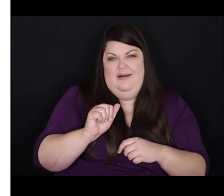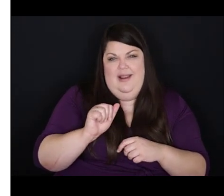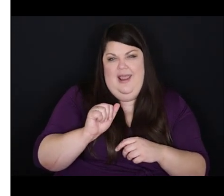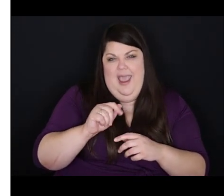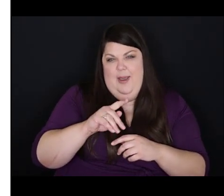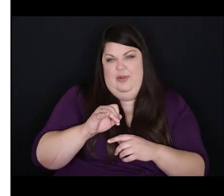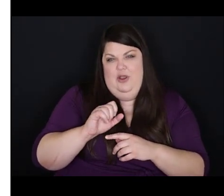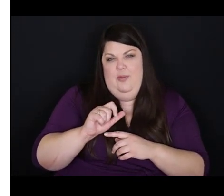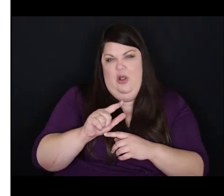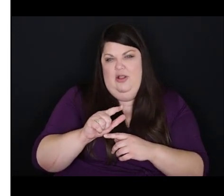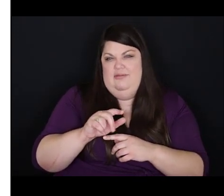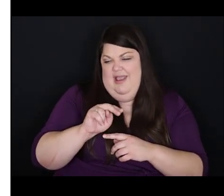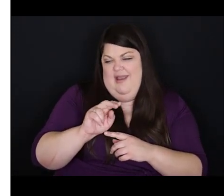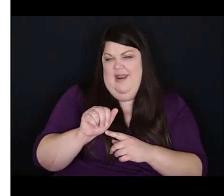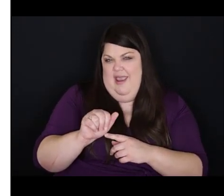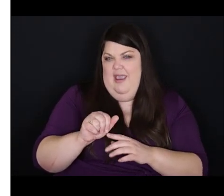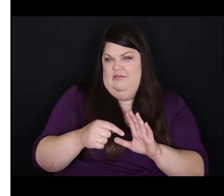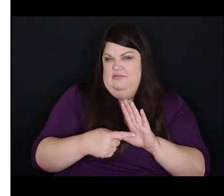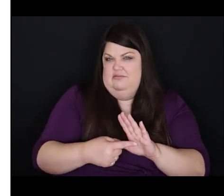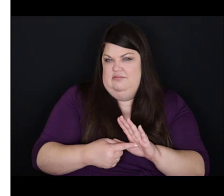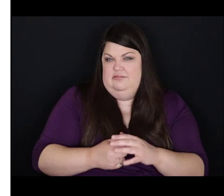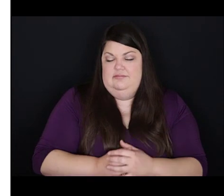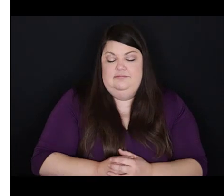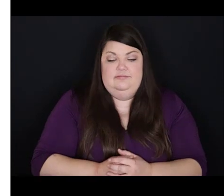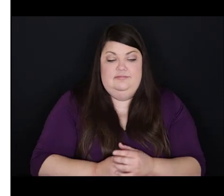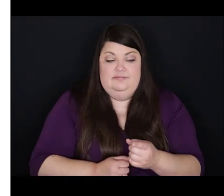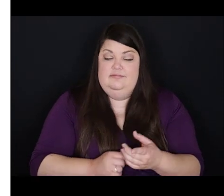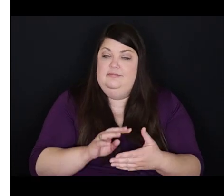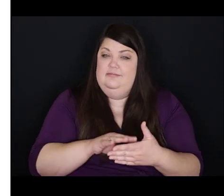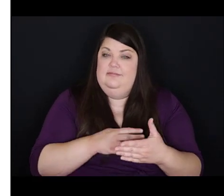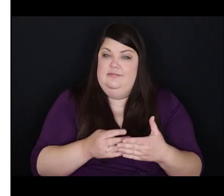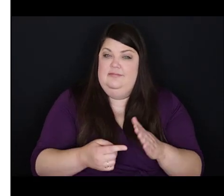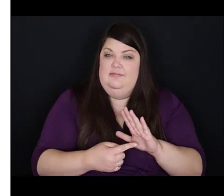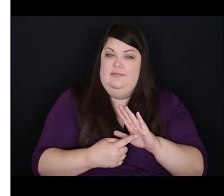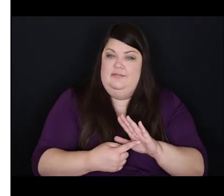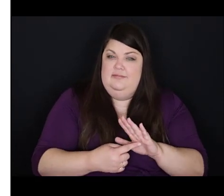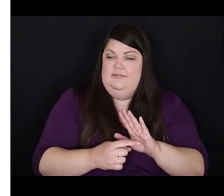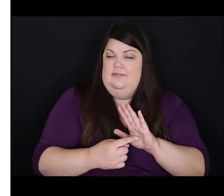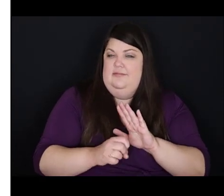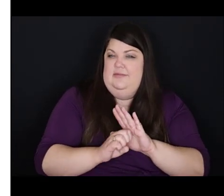Displayed is an example of the table where States will indicate the expected and negotiated levels